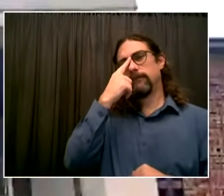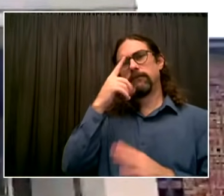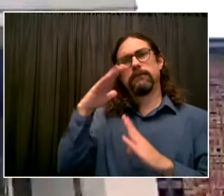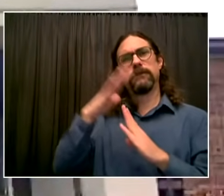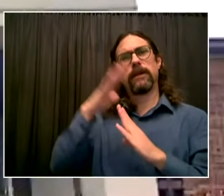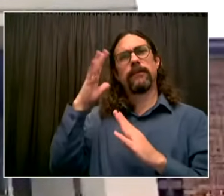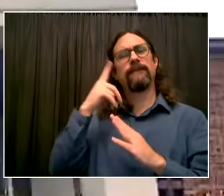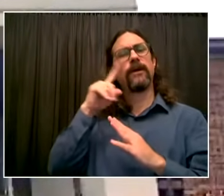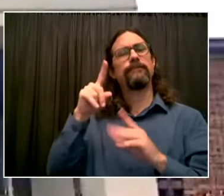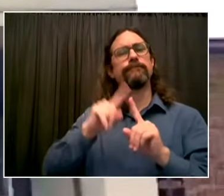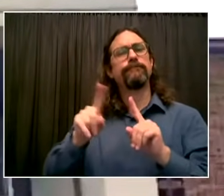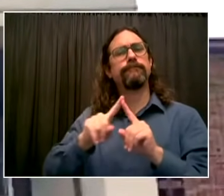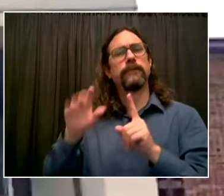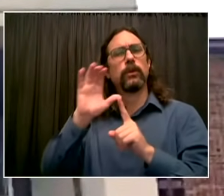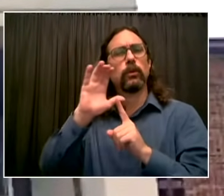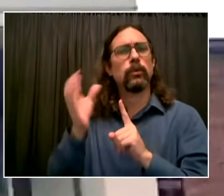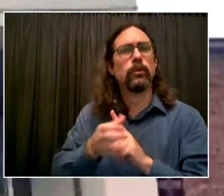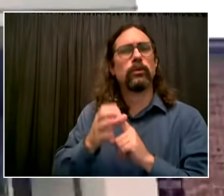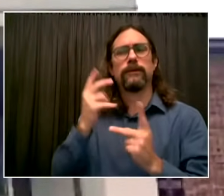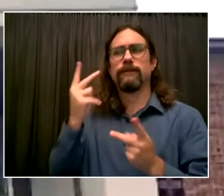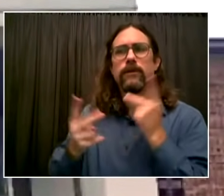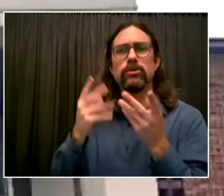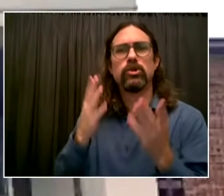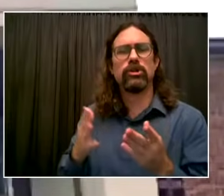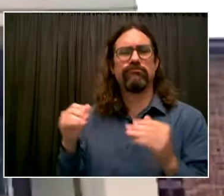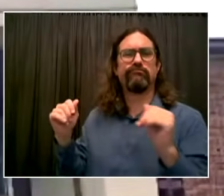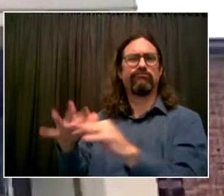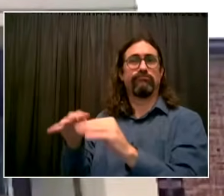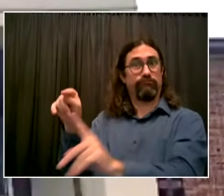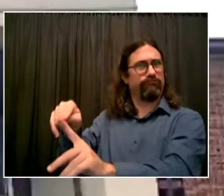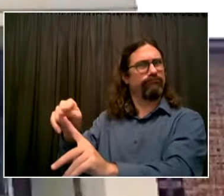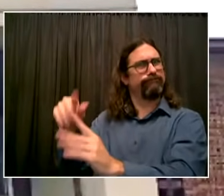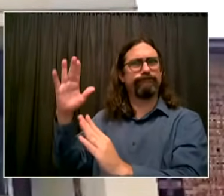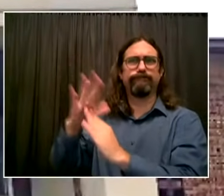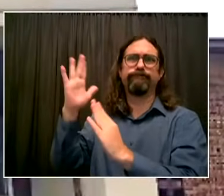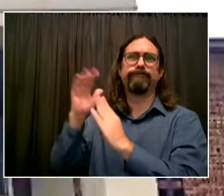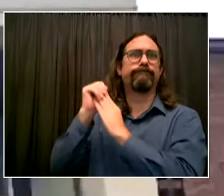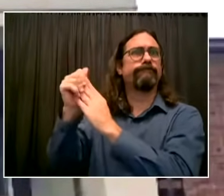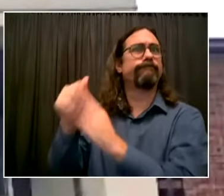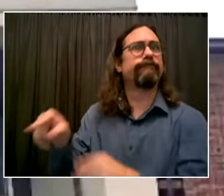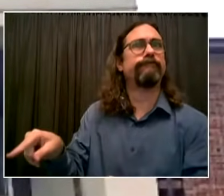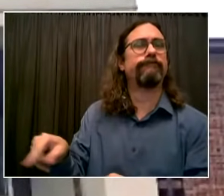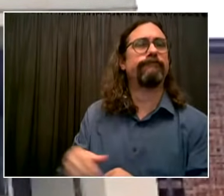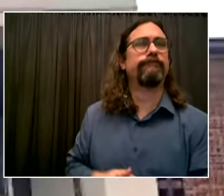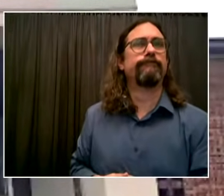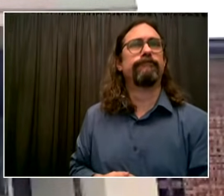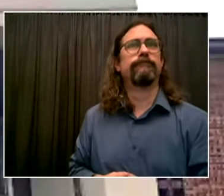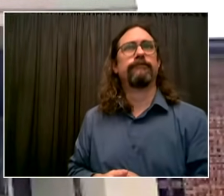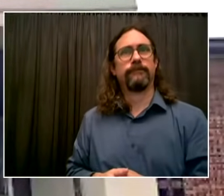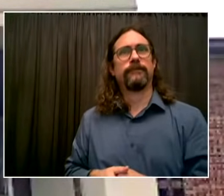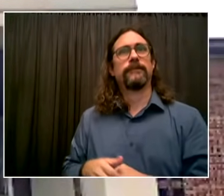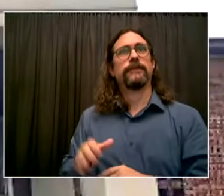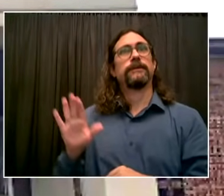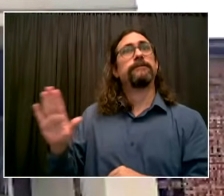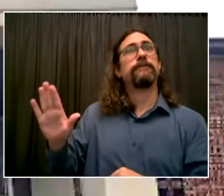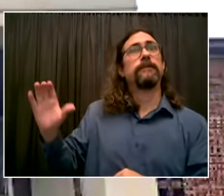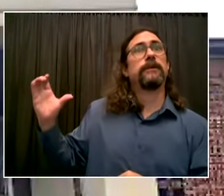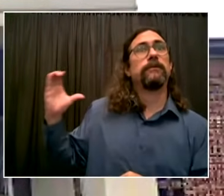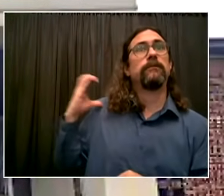AND THAT -- I HAVEN'T DONE IT ACTUALLY, JENNIFER WEPPEN WHO RUNS THE PLACE. THIS■ç ALL STARTED WITH JIM TRENT